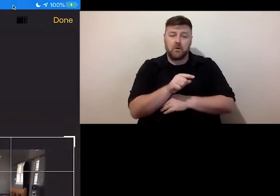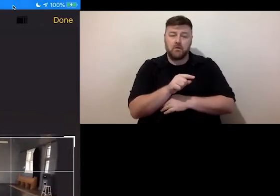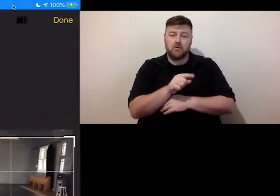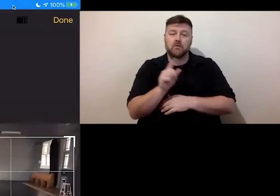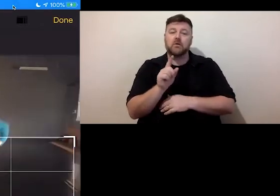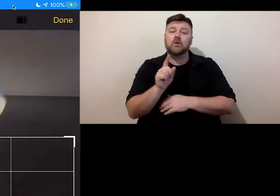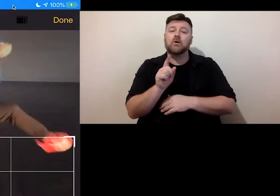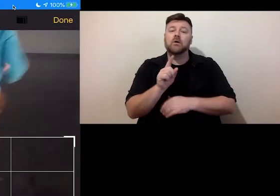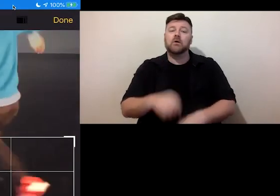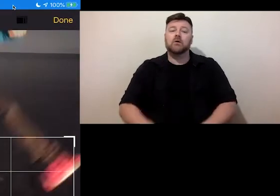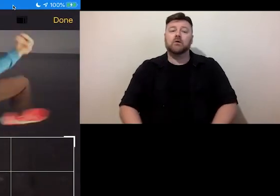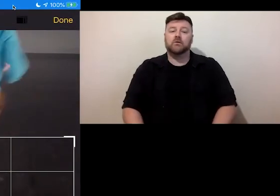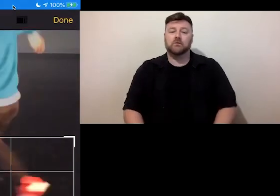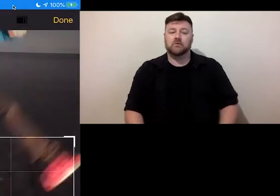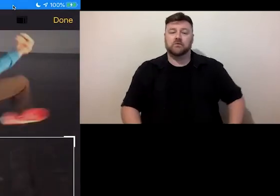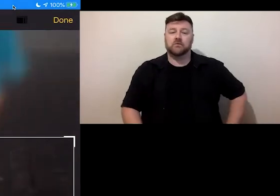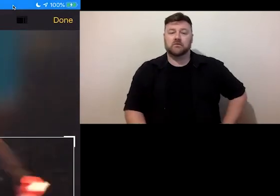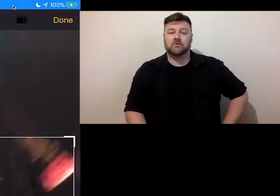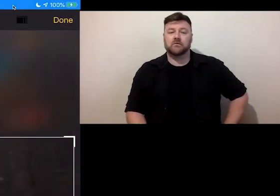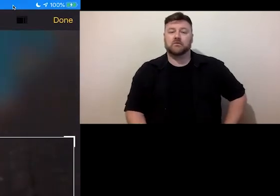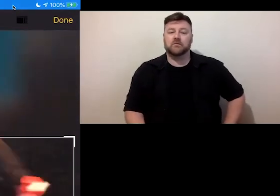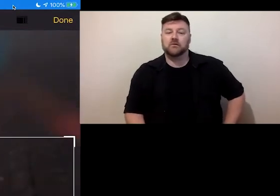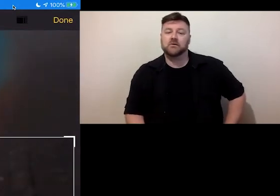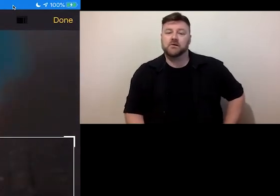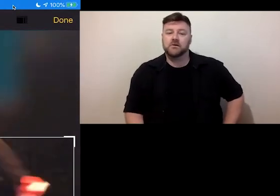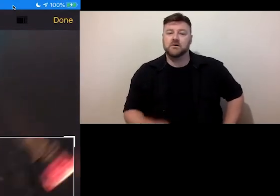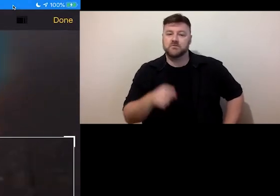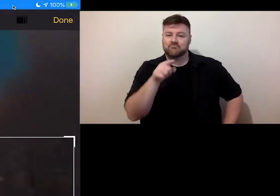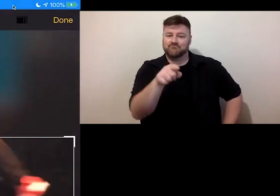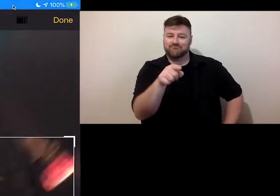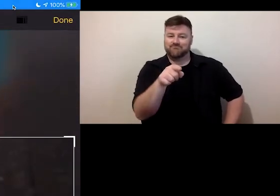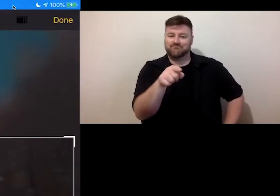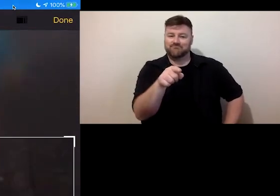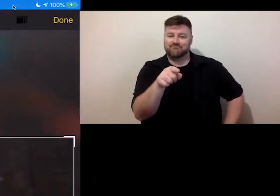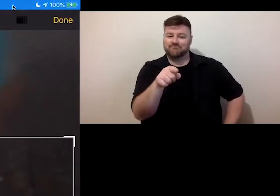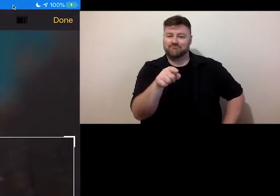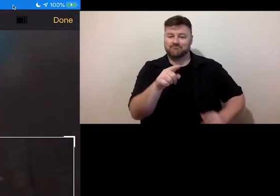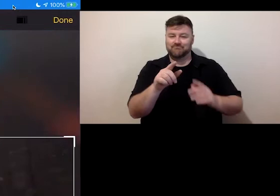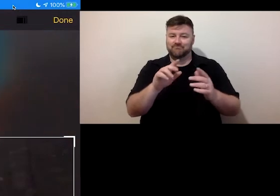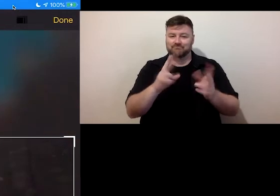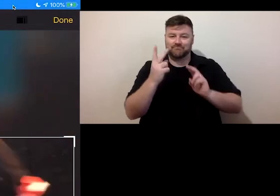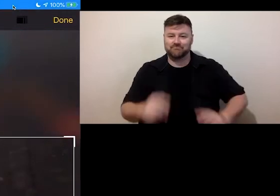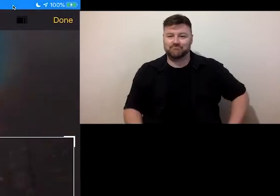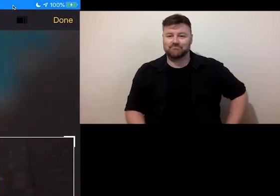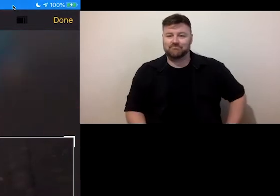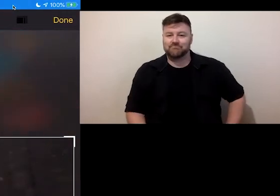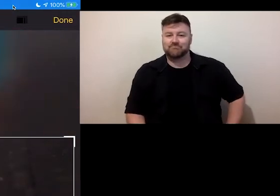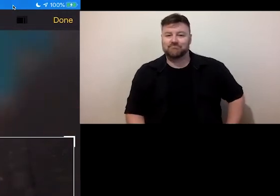foot has become interesting to me. See that little blur?